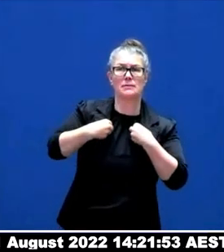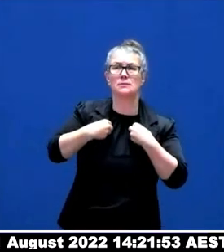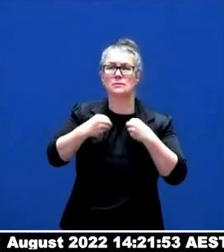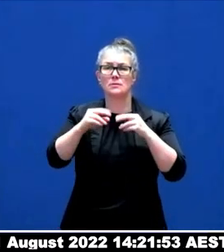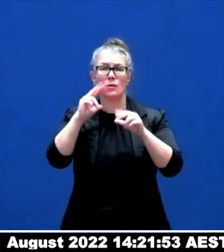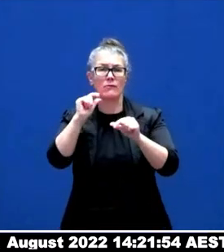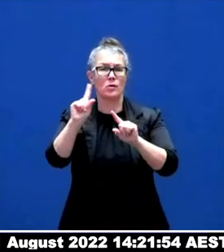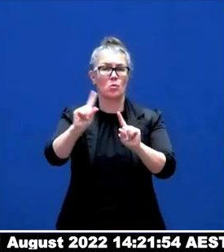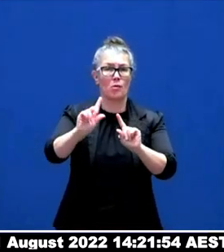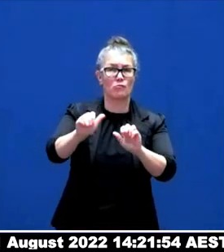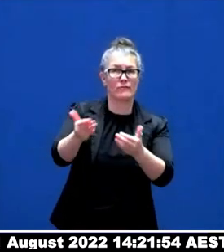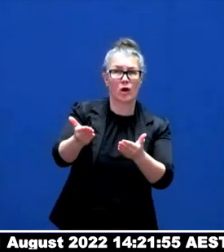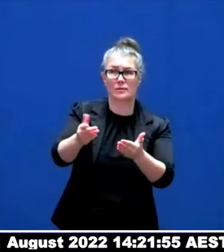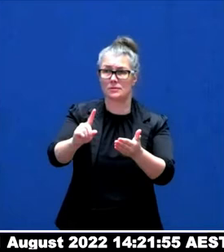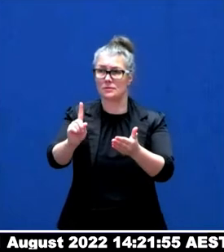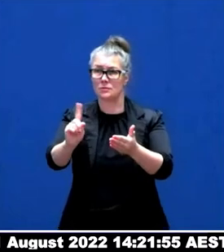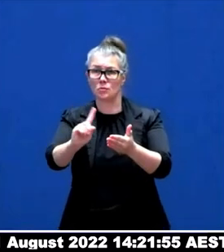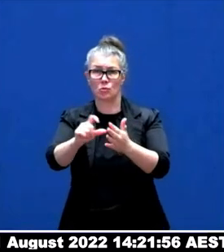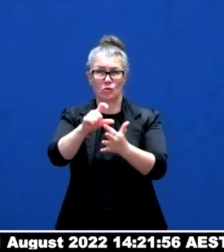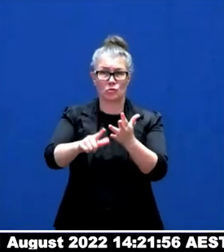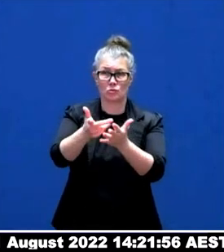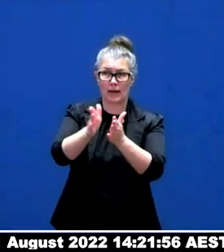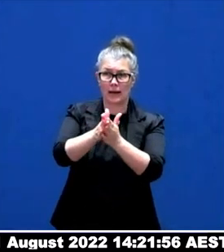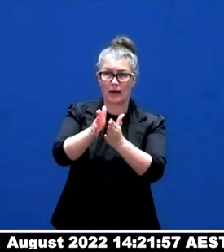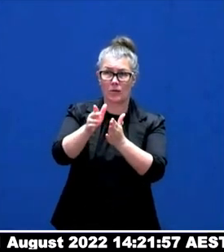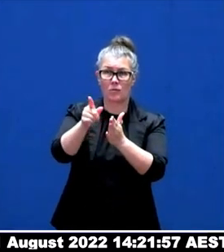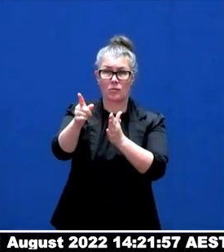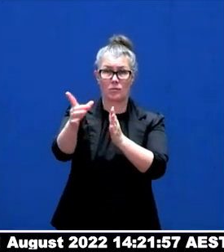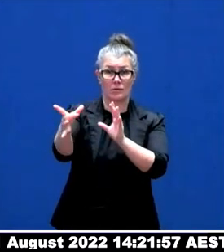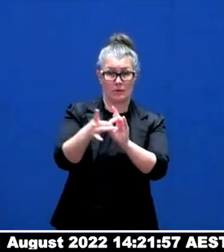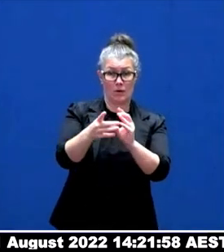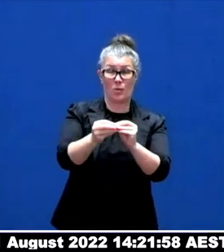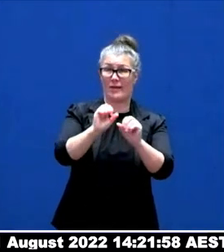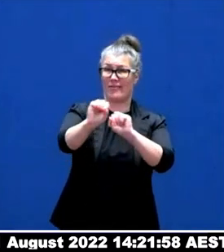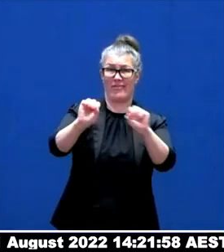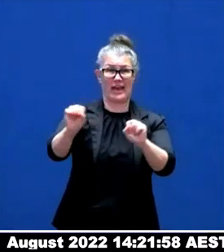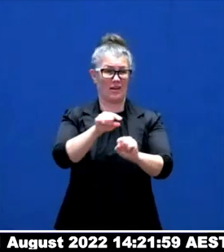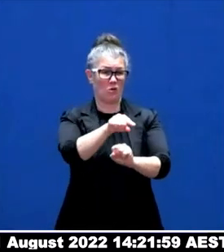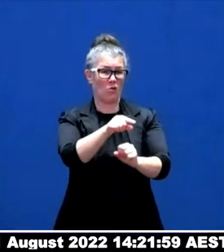providers do, who would engage with the organisation that employ that support